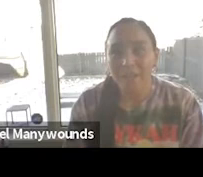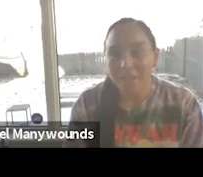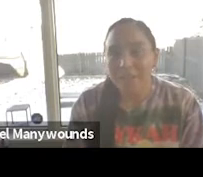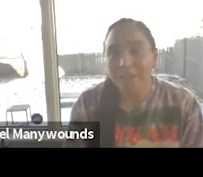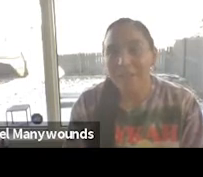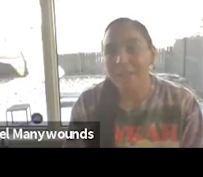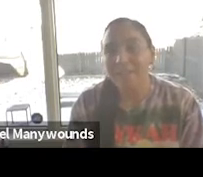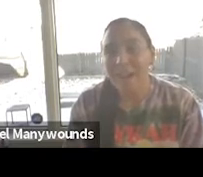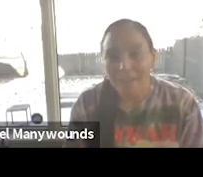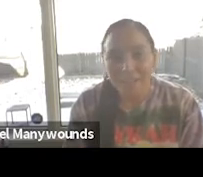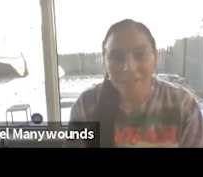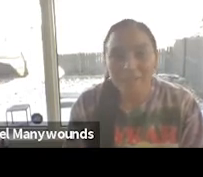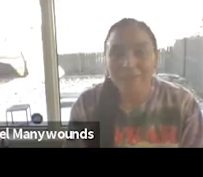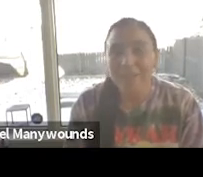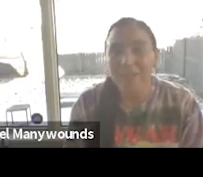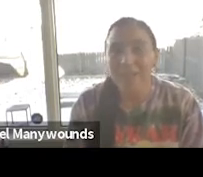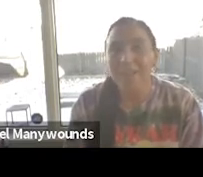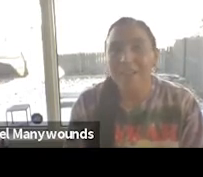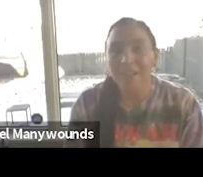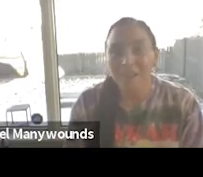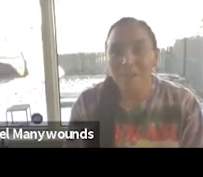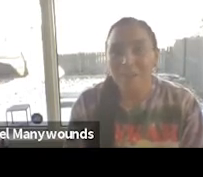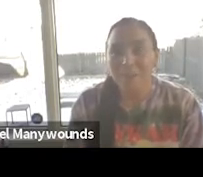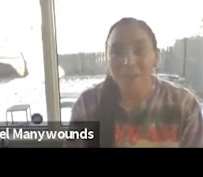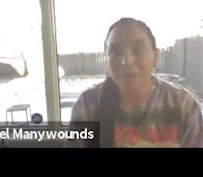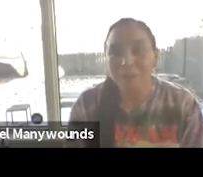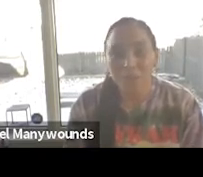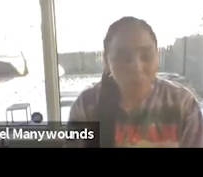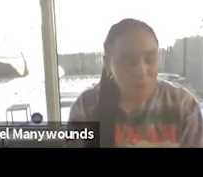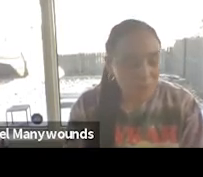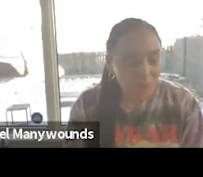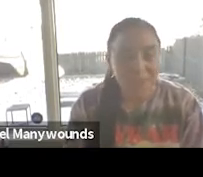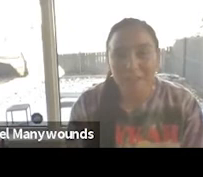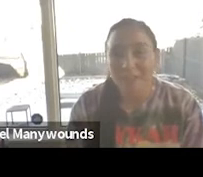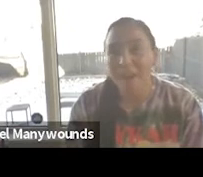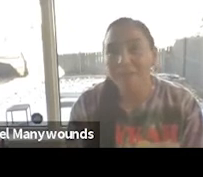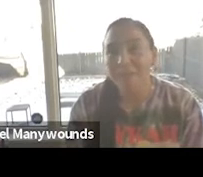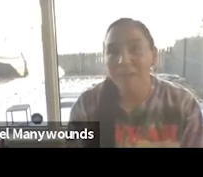basically Canada is hiding from the fact that, you know, this relationship is broken and they have,